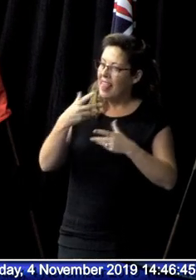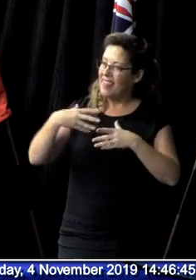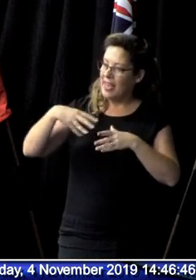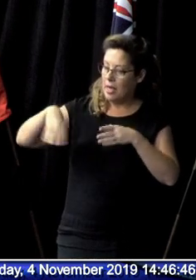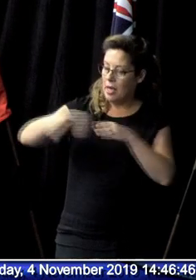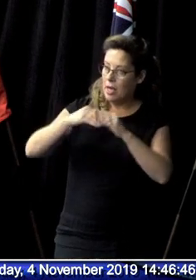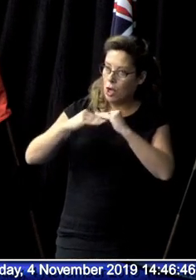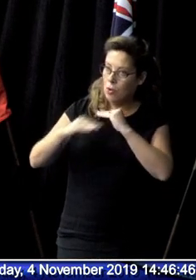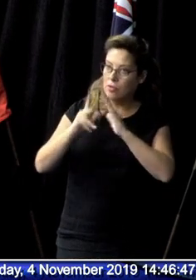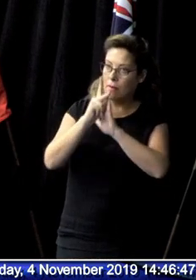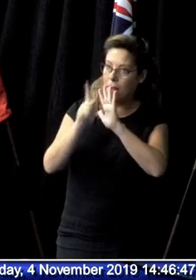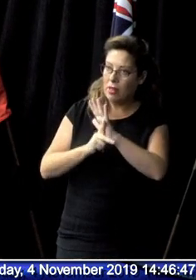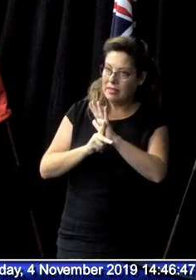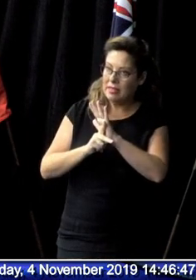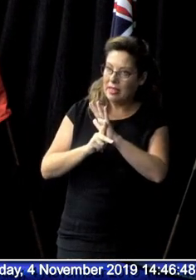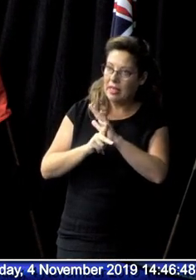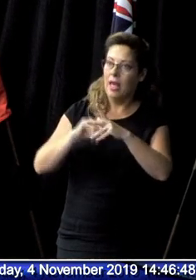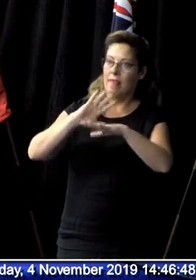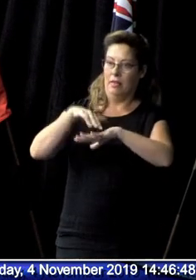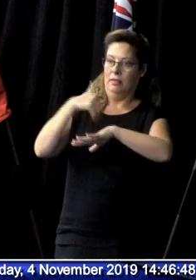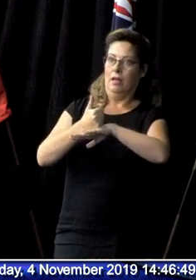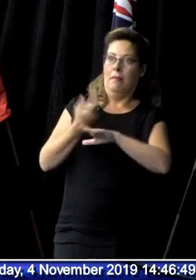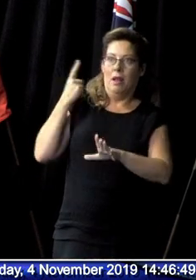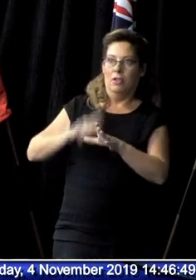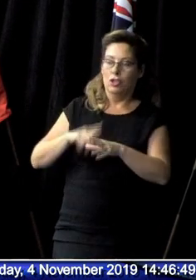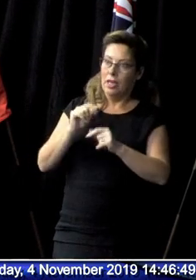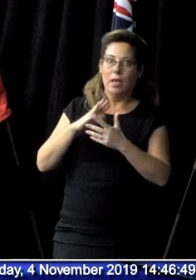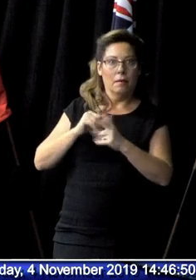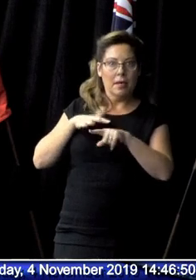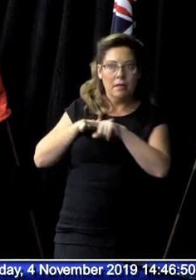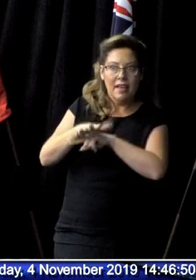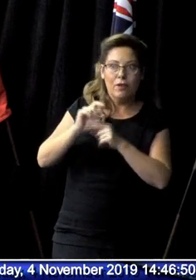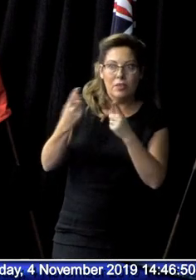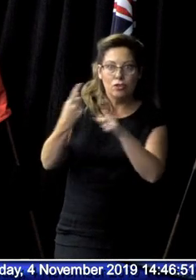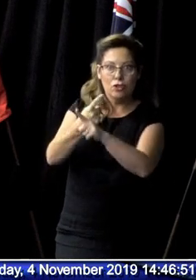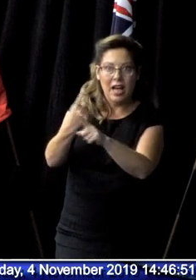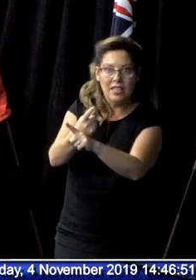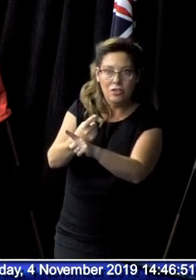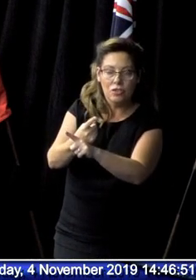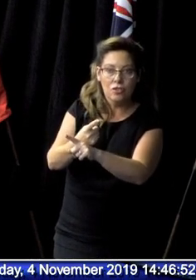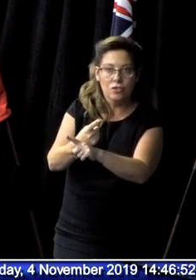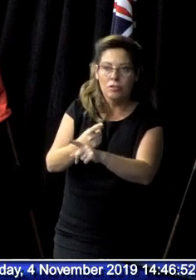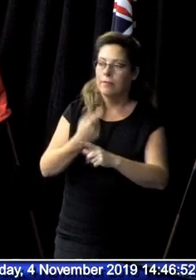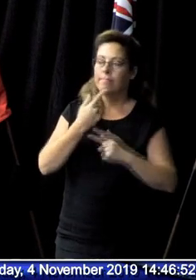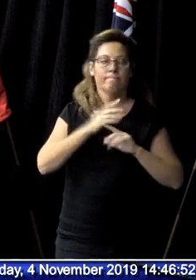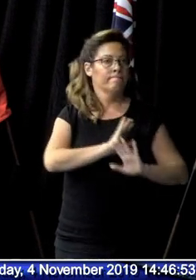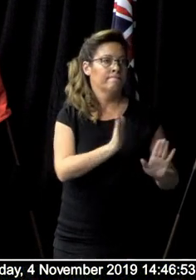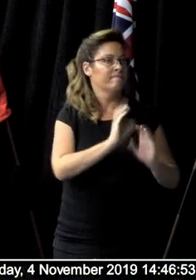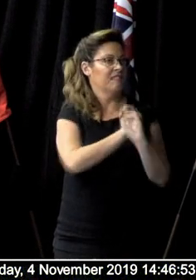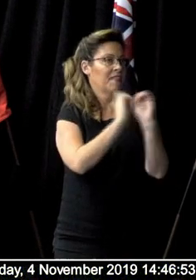No. Could I say one more thing about that? Certainly. One of the things that’s interesting...